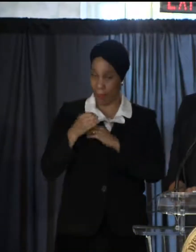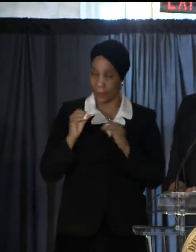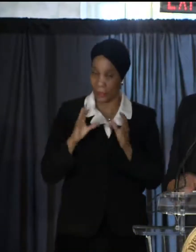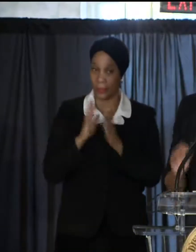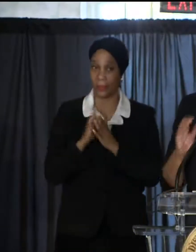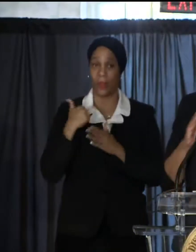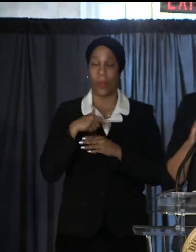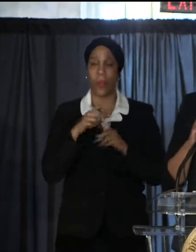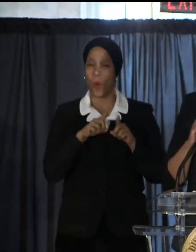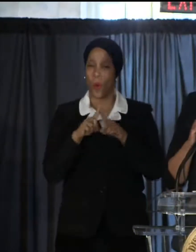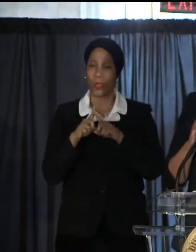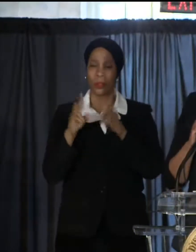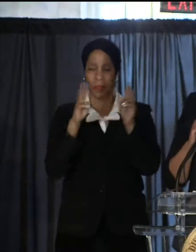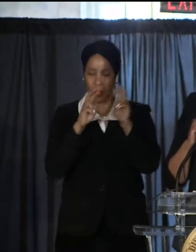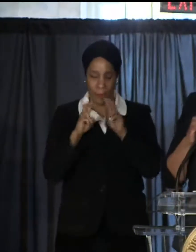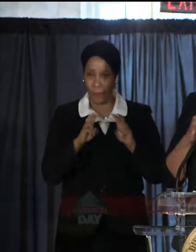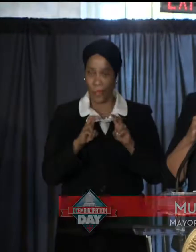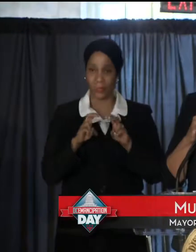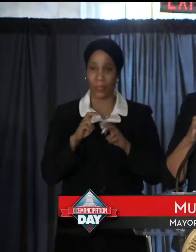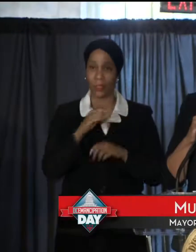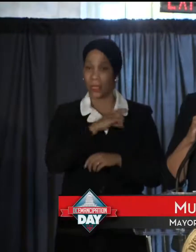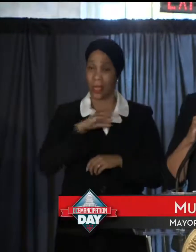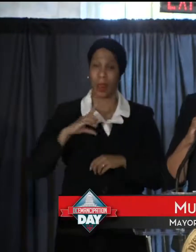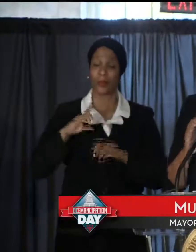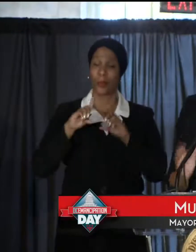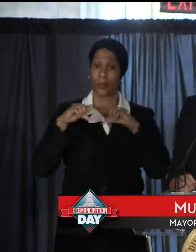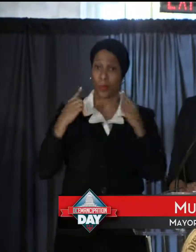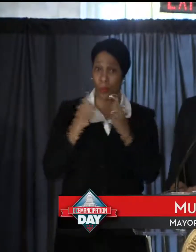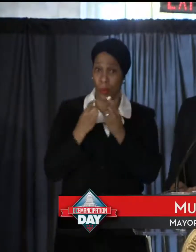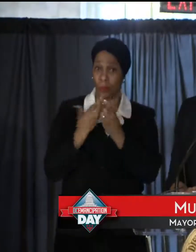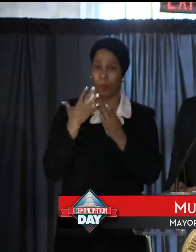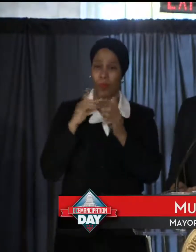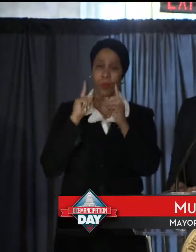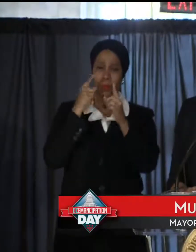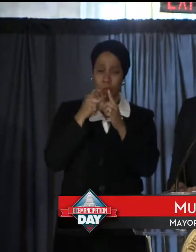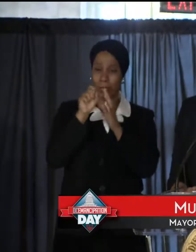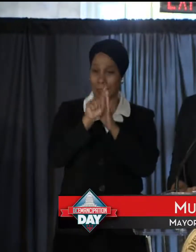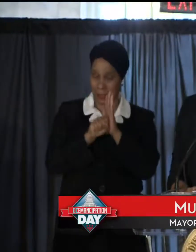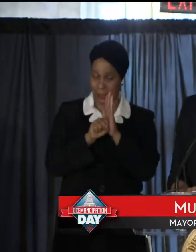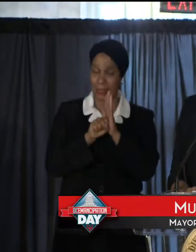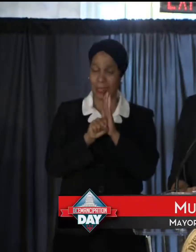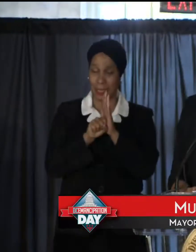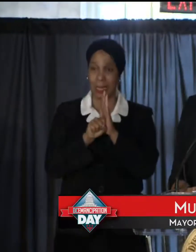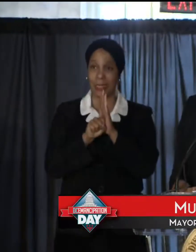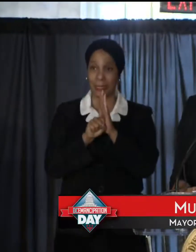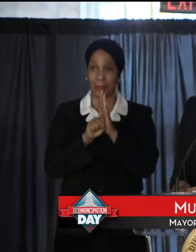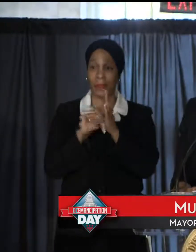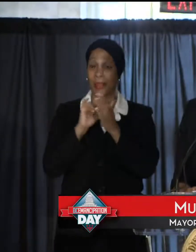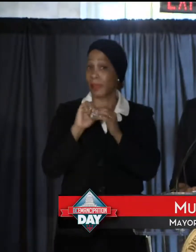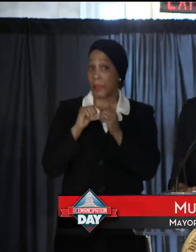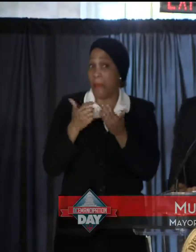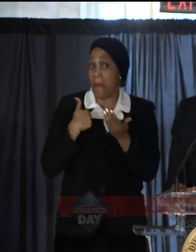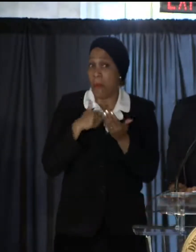WE WILL ALSO EVALUATE THE CONGRESSIONAL DELEGATIONS FOR THOSE TARGETED STATES AND THAT IS HOW WE ARE GOING TO BEGIN TO